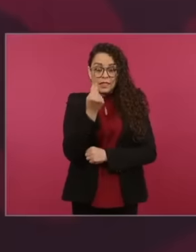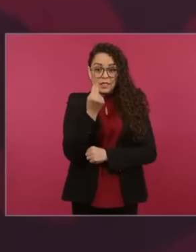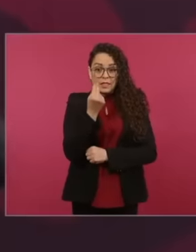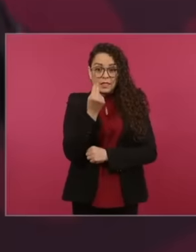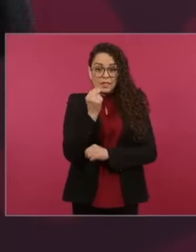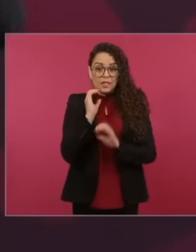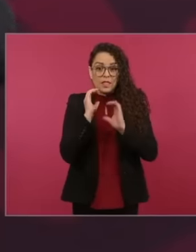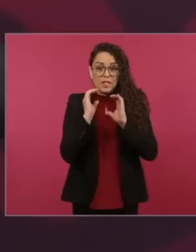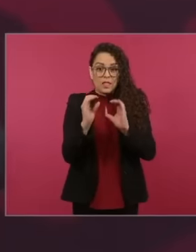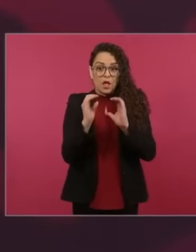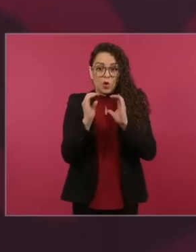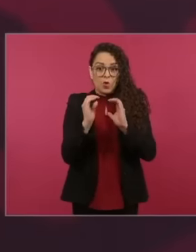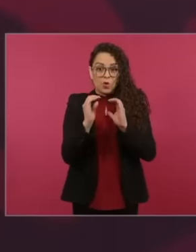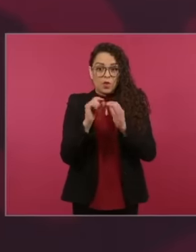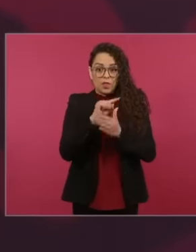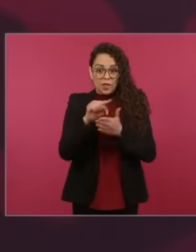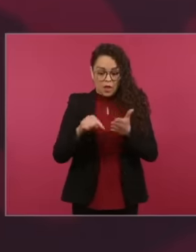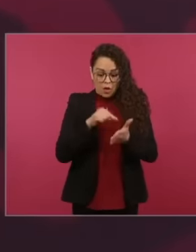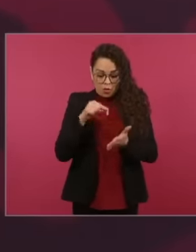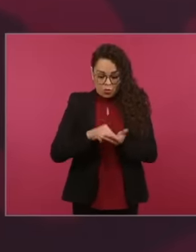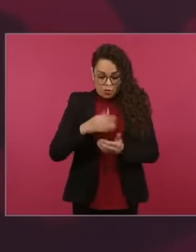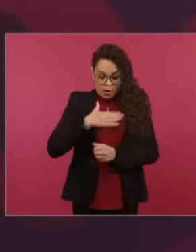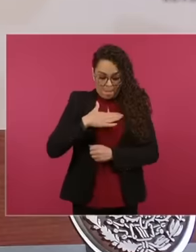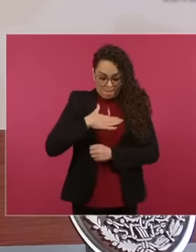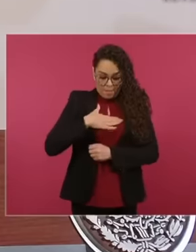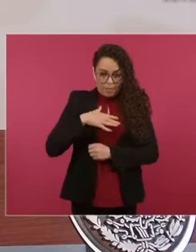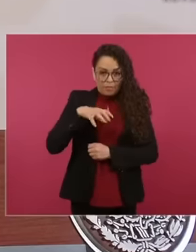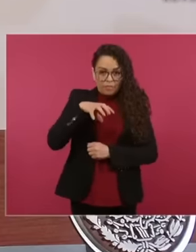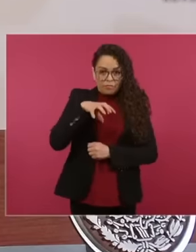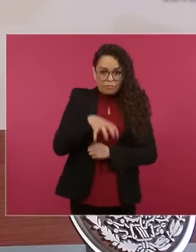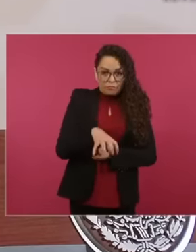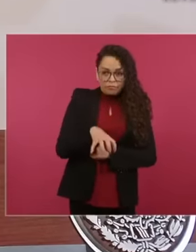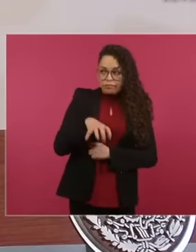from there comes the famous phrase America for the Americans,